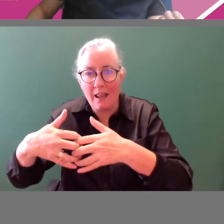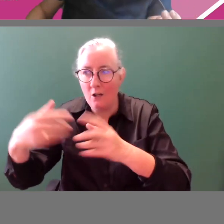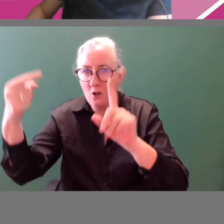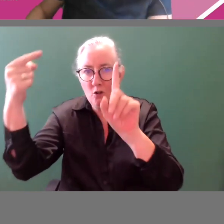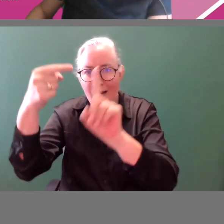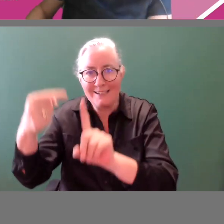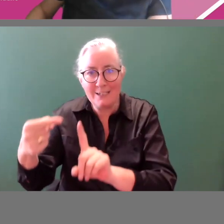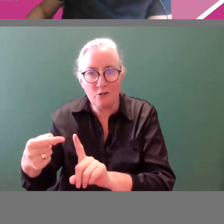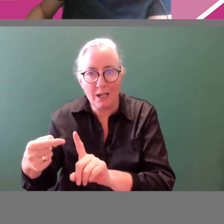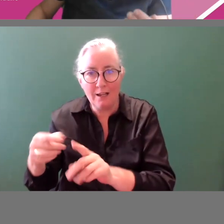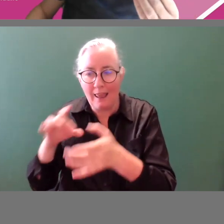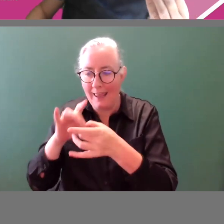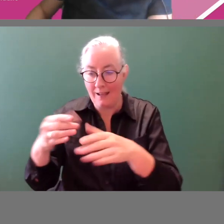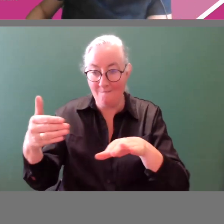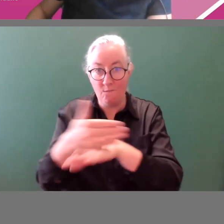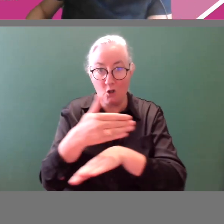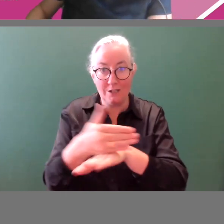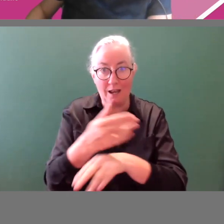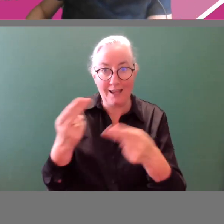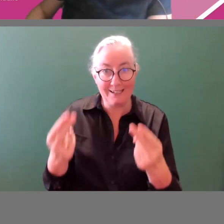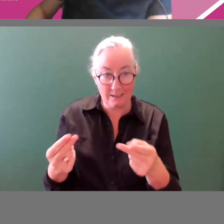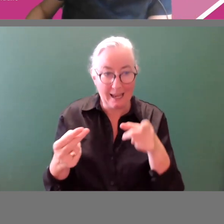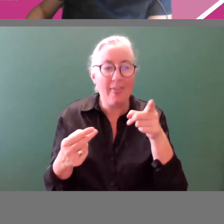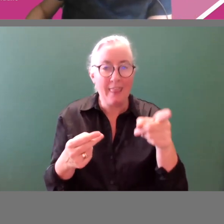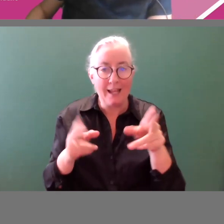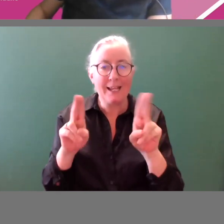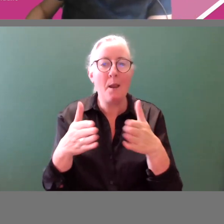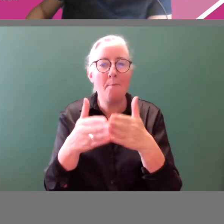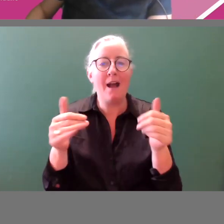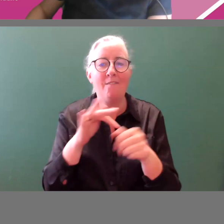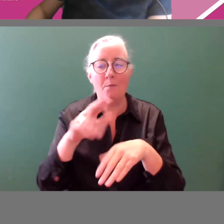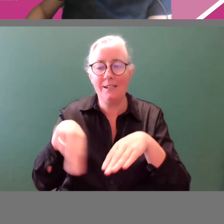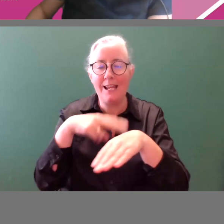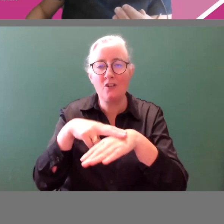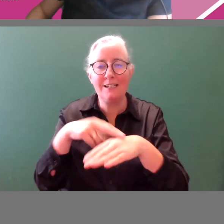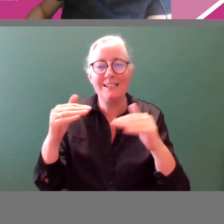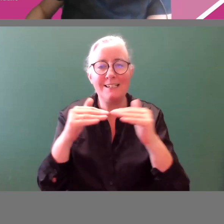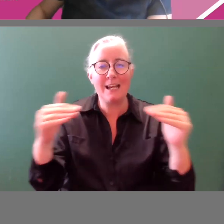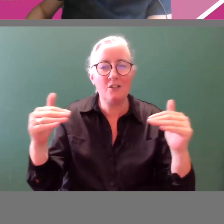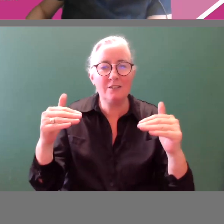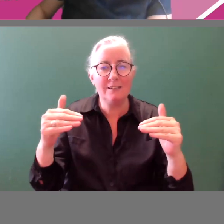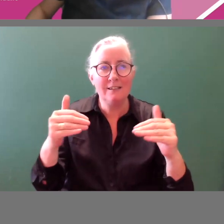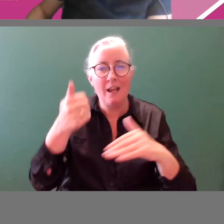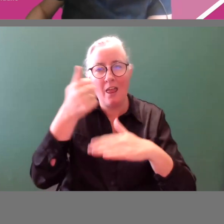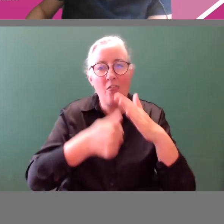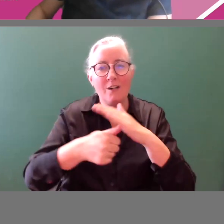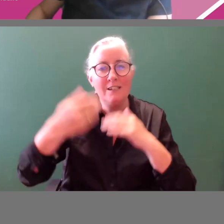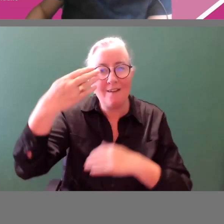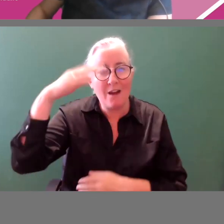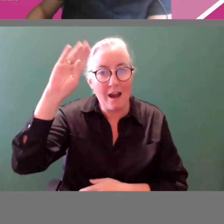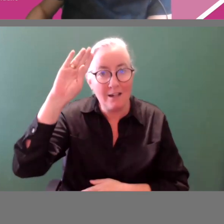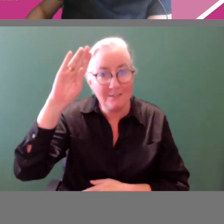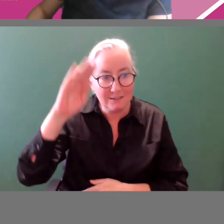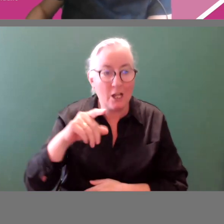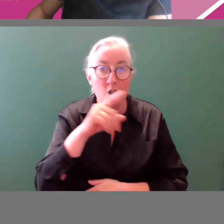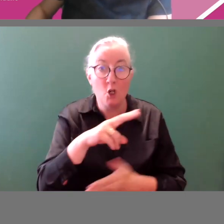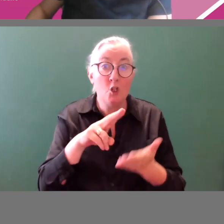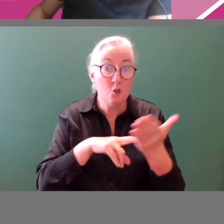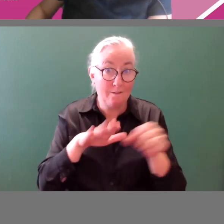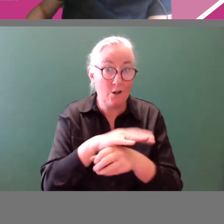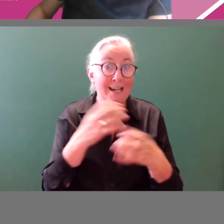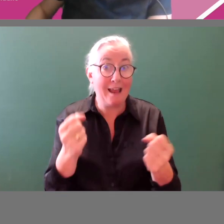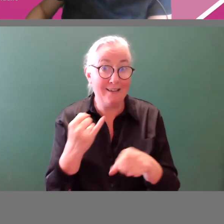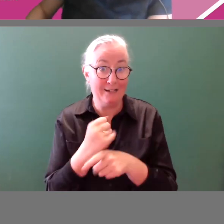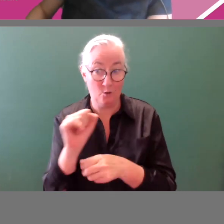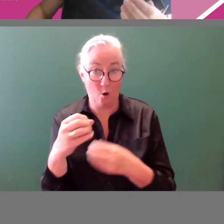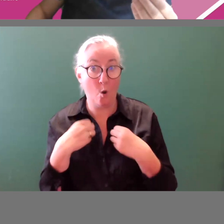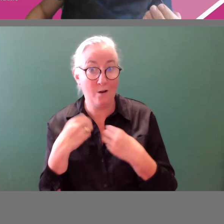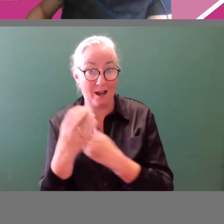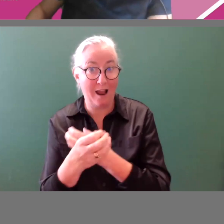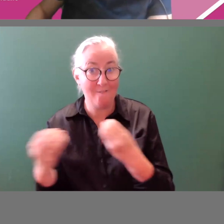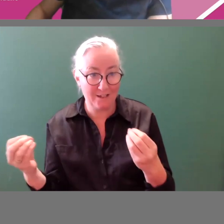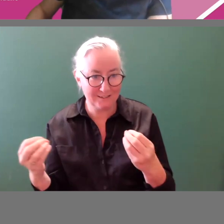to those. I do think they are useful standards to have in your office. I mentioned that we have an E